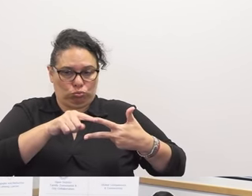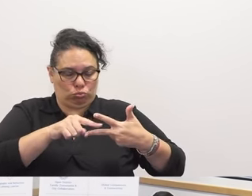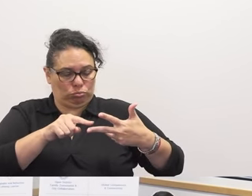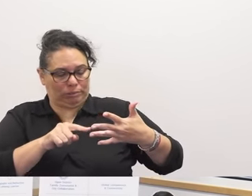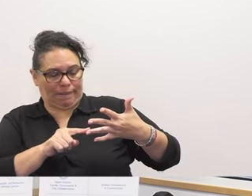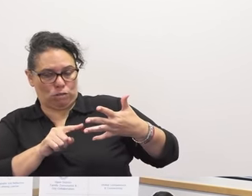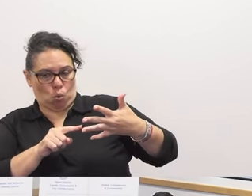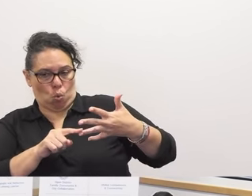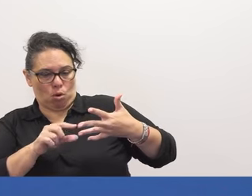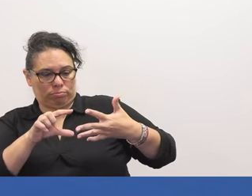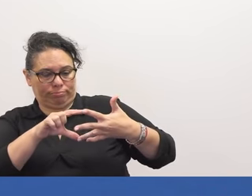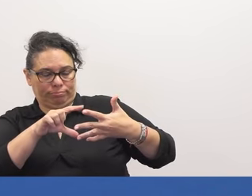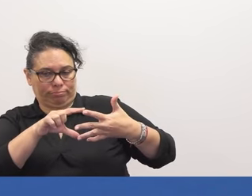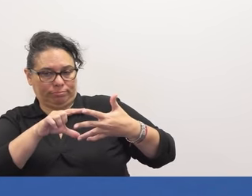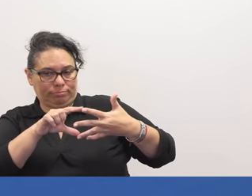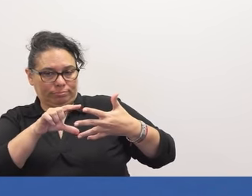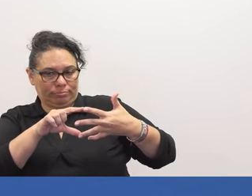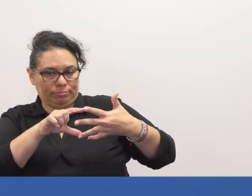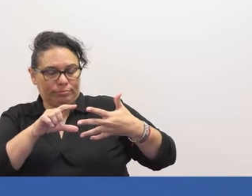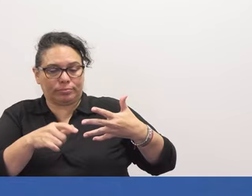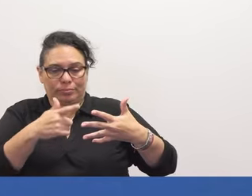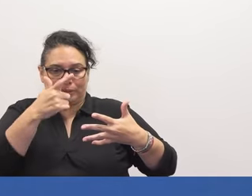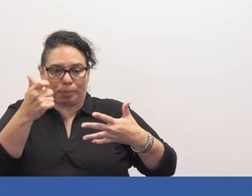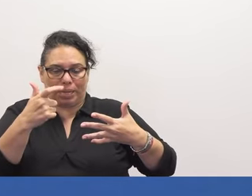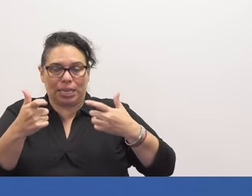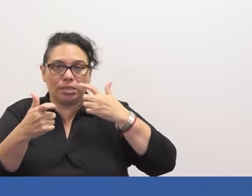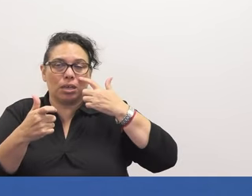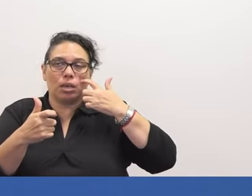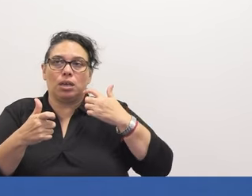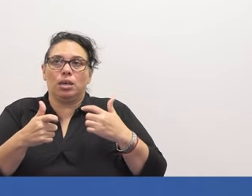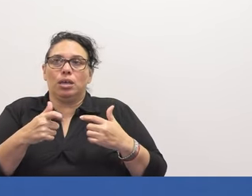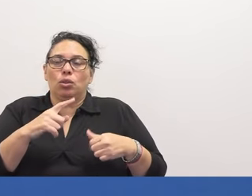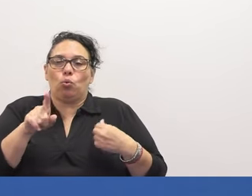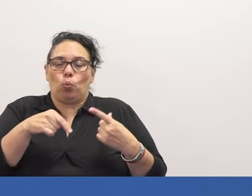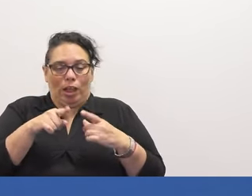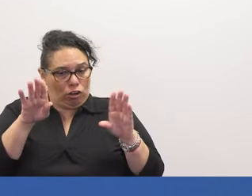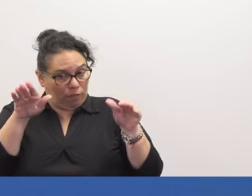because once you're focusing on one subgroup,